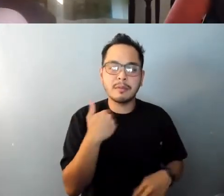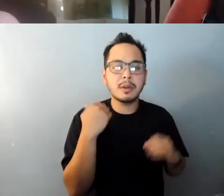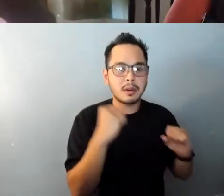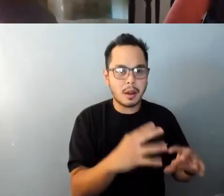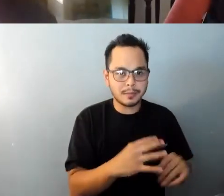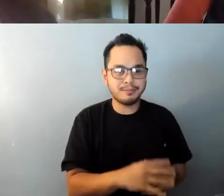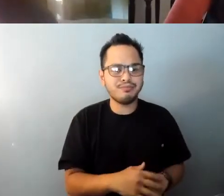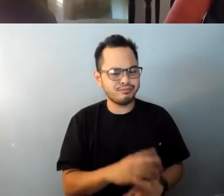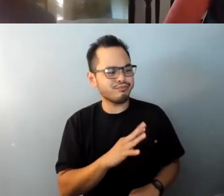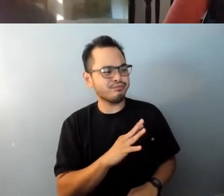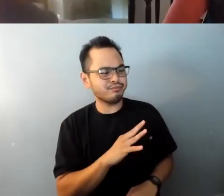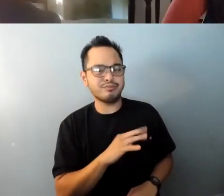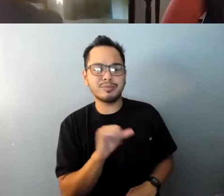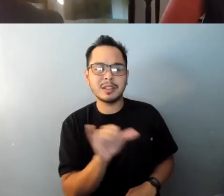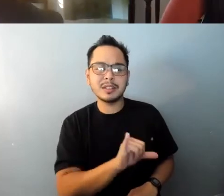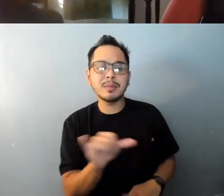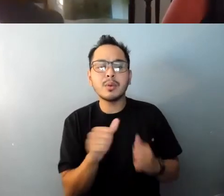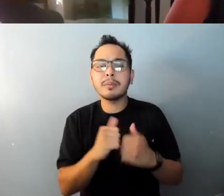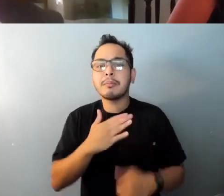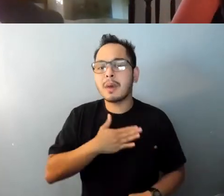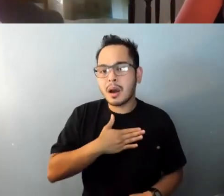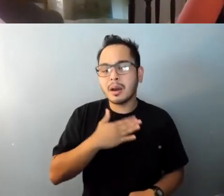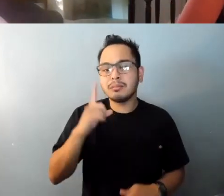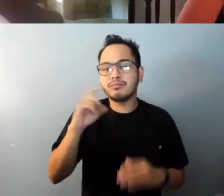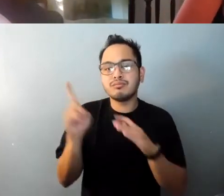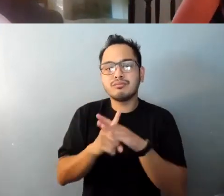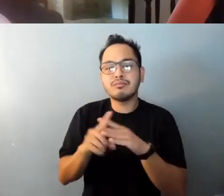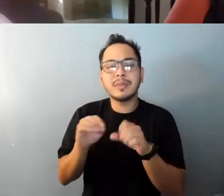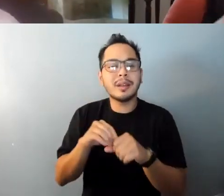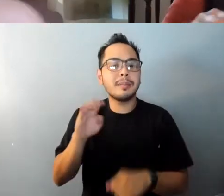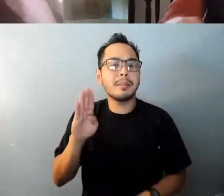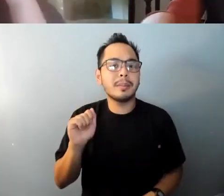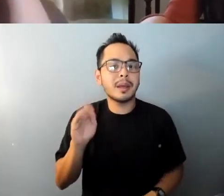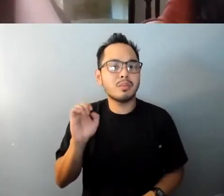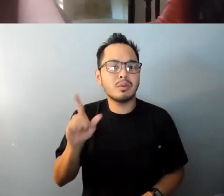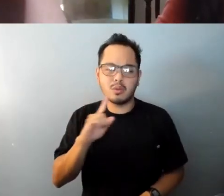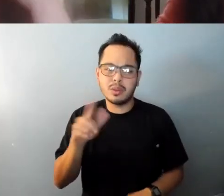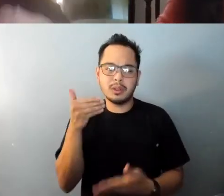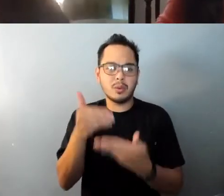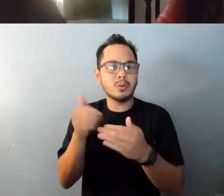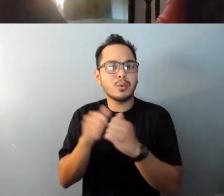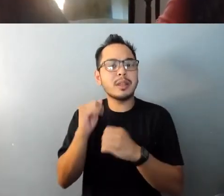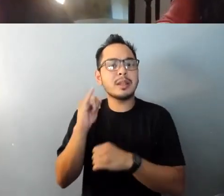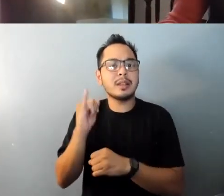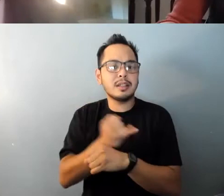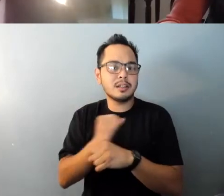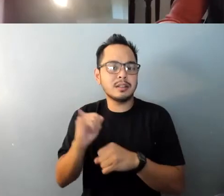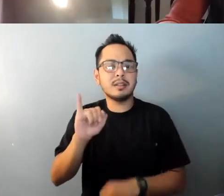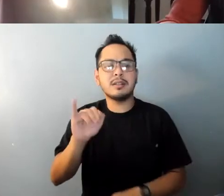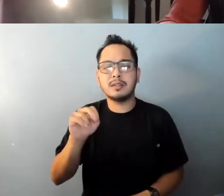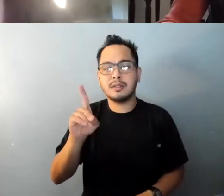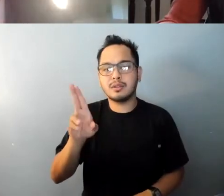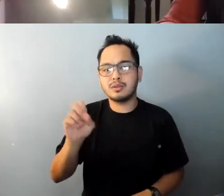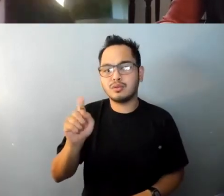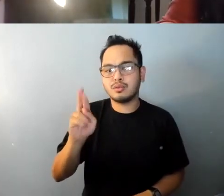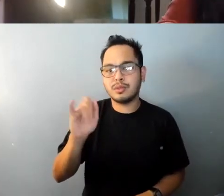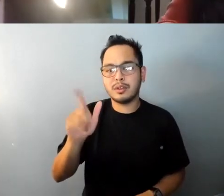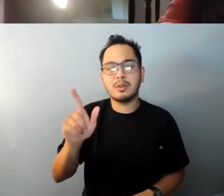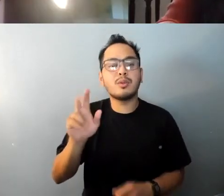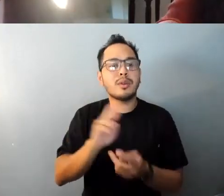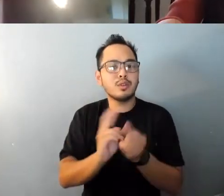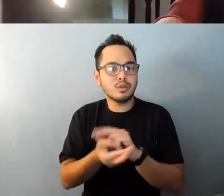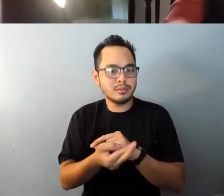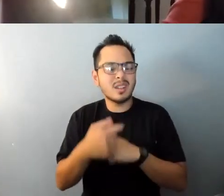to the way that I thought about magic because it is so tightly tied to the industrial revolution